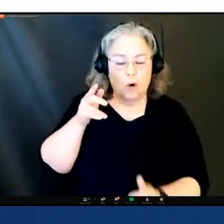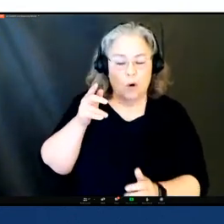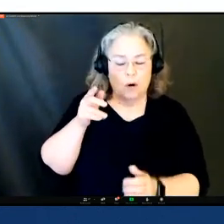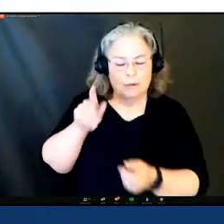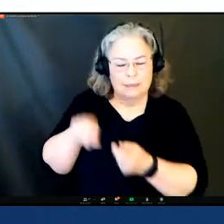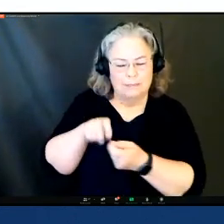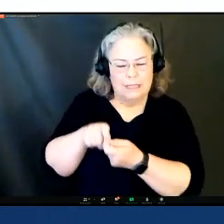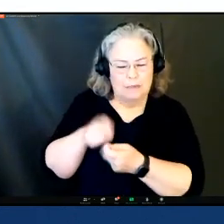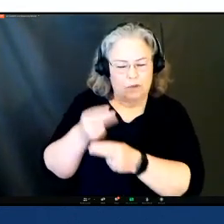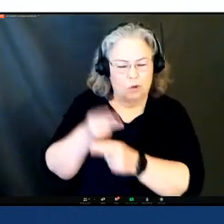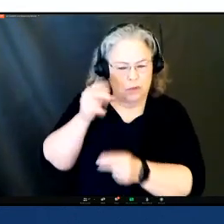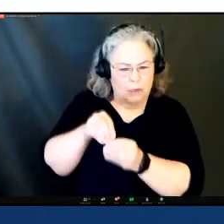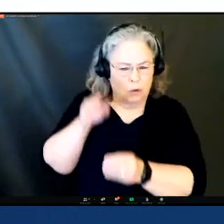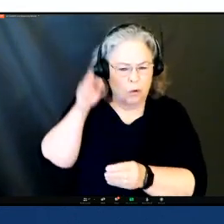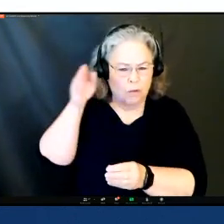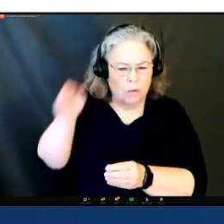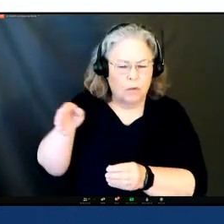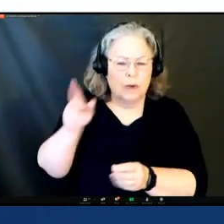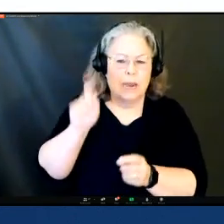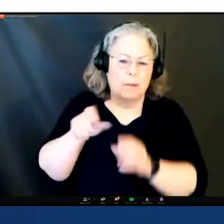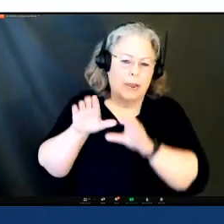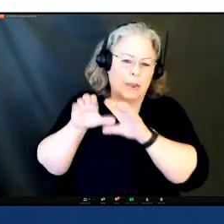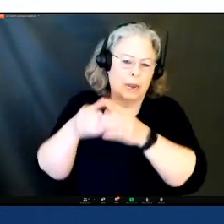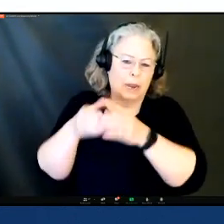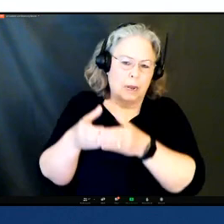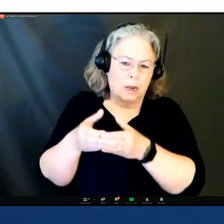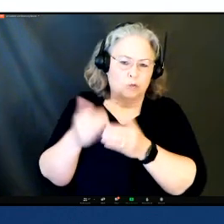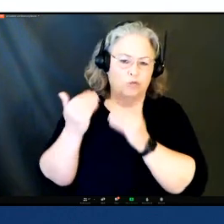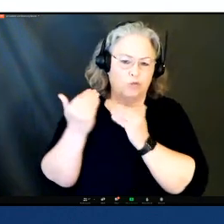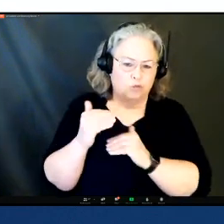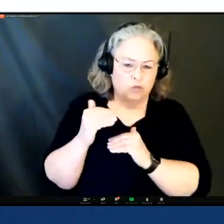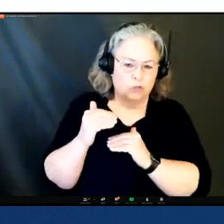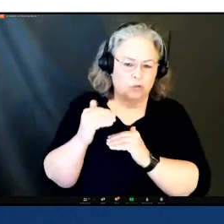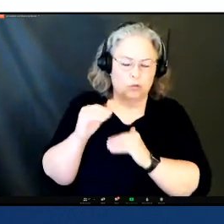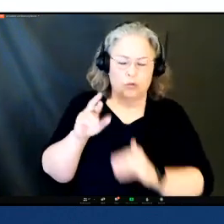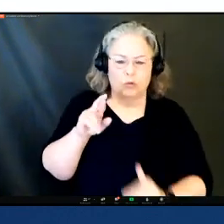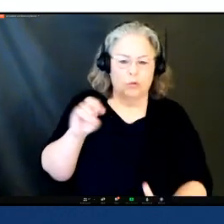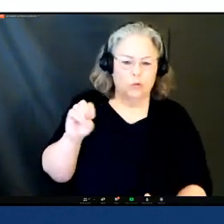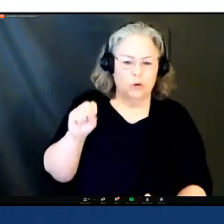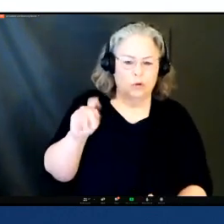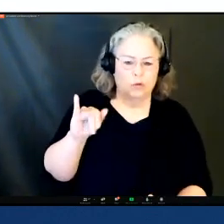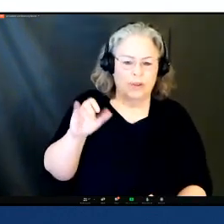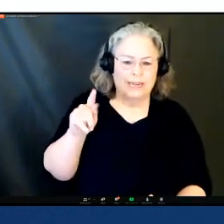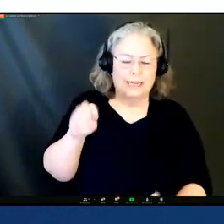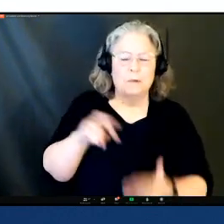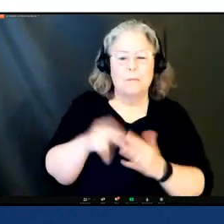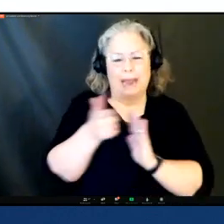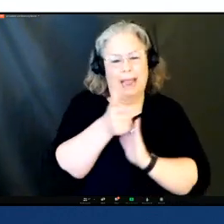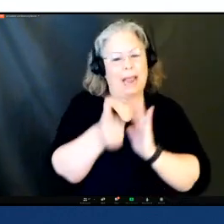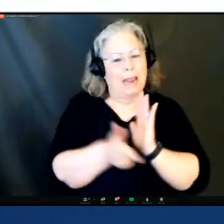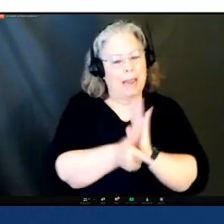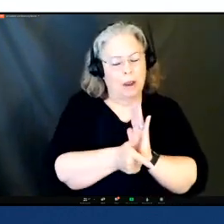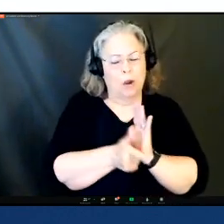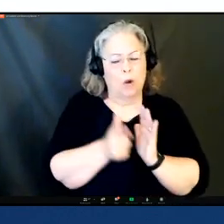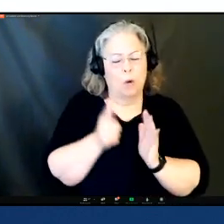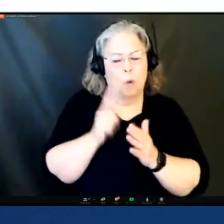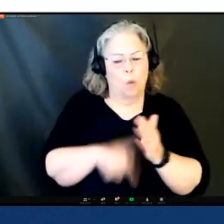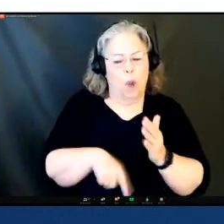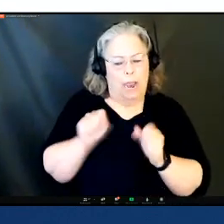and they can be generally classified as either restricted, meaning there are legal restrictions on what they can be spent on or unrestricted